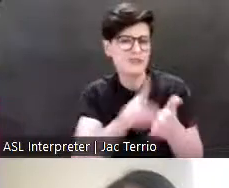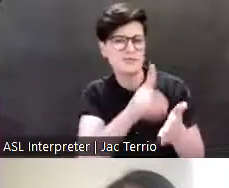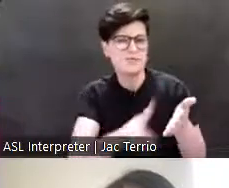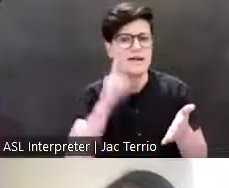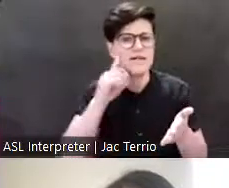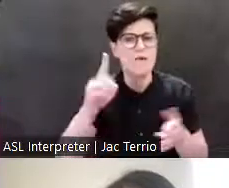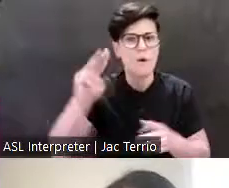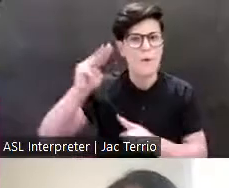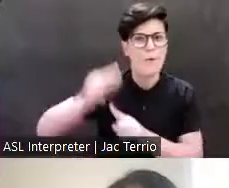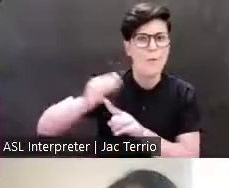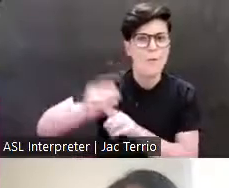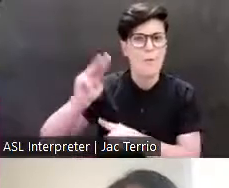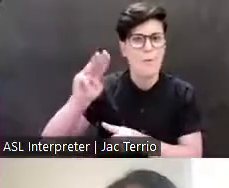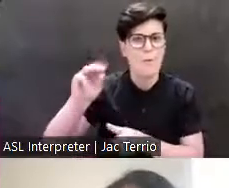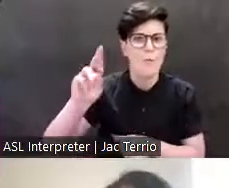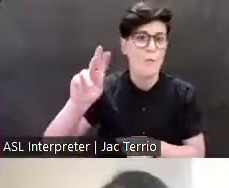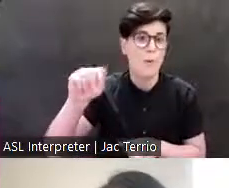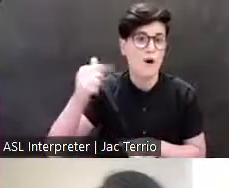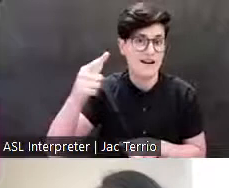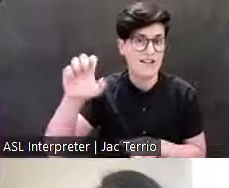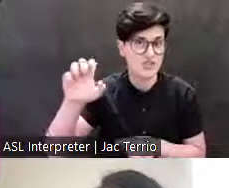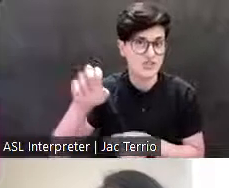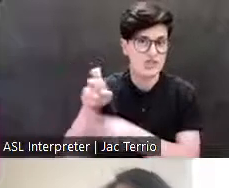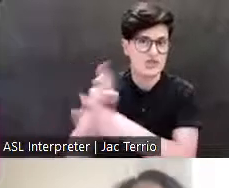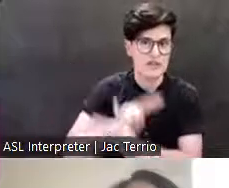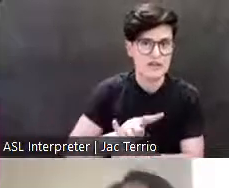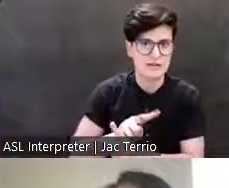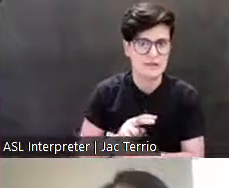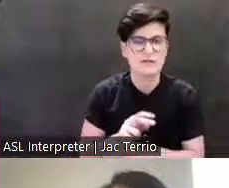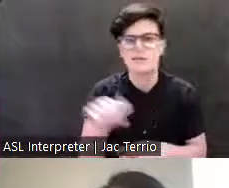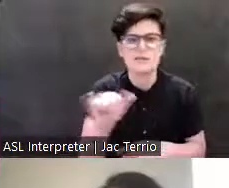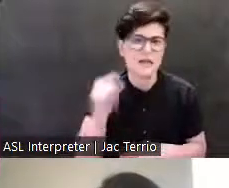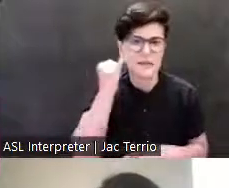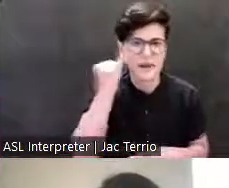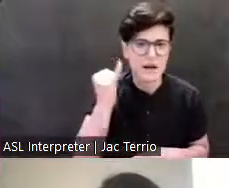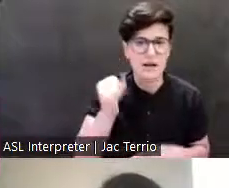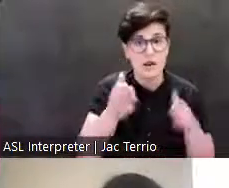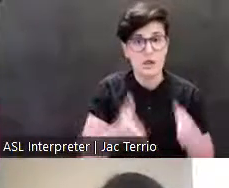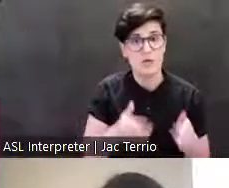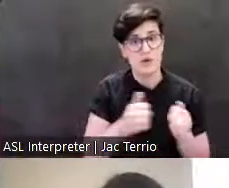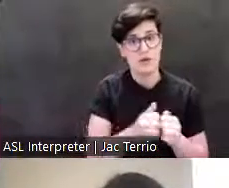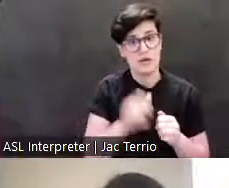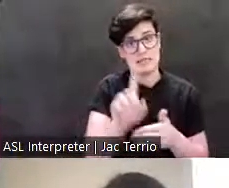Similarly, if a person with a disability wants to get a mortgage and applies for a mortgage,